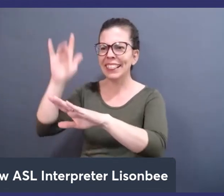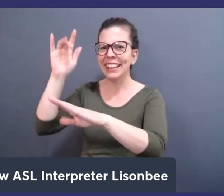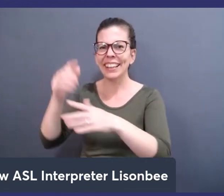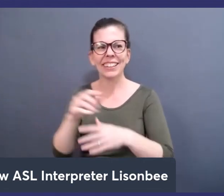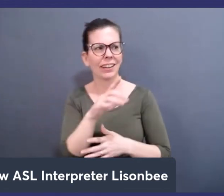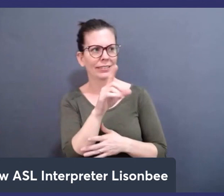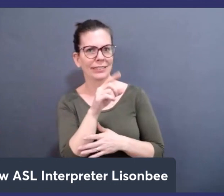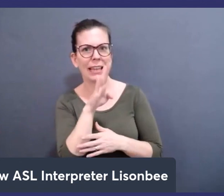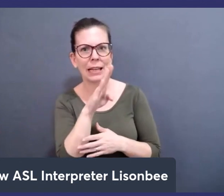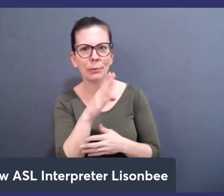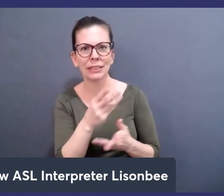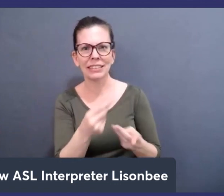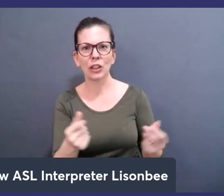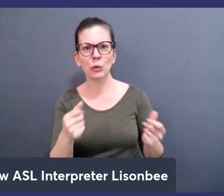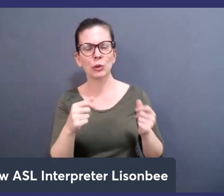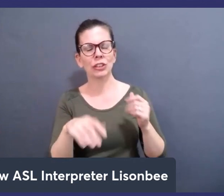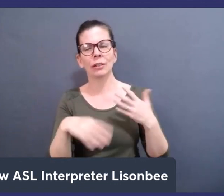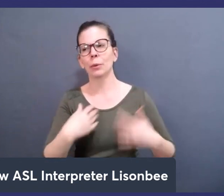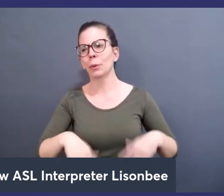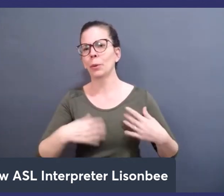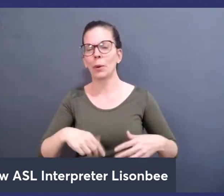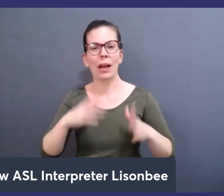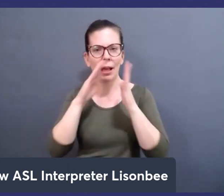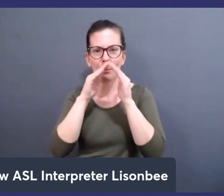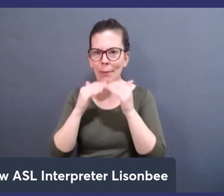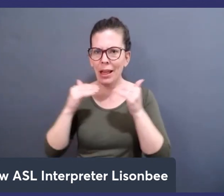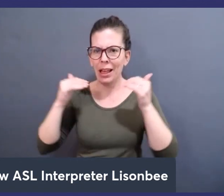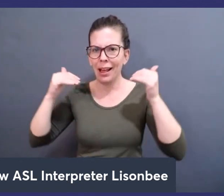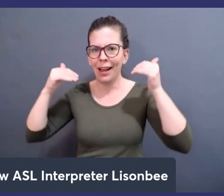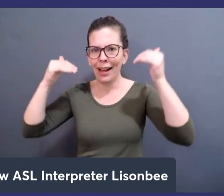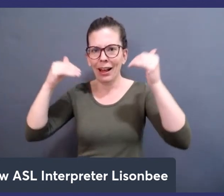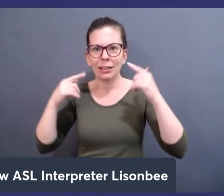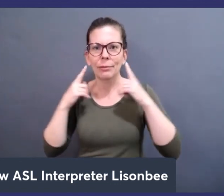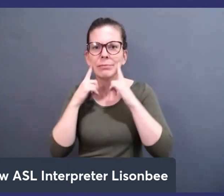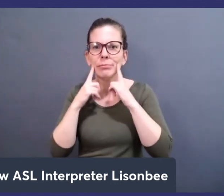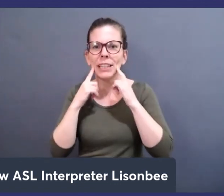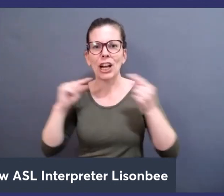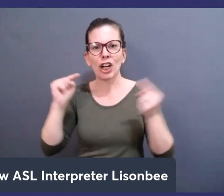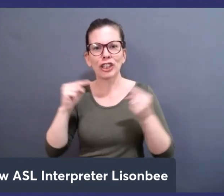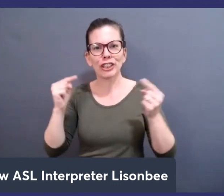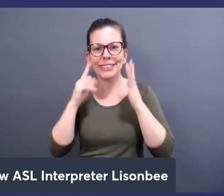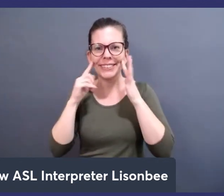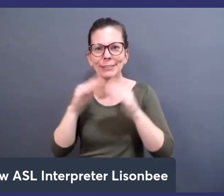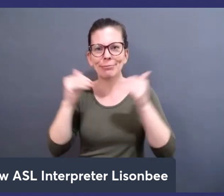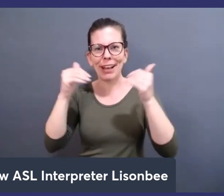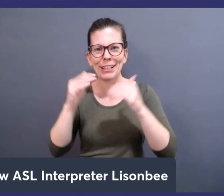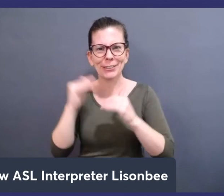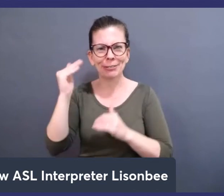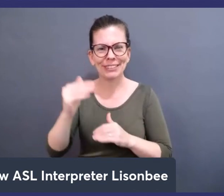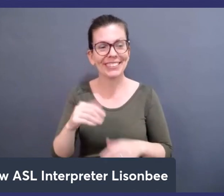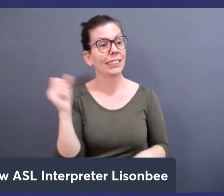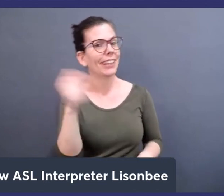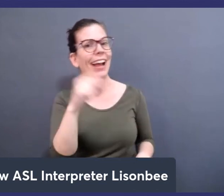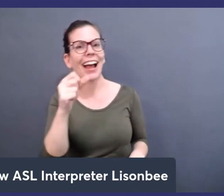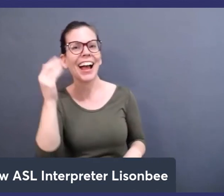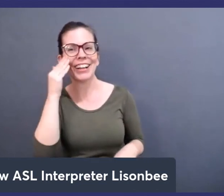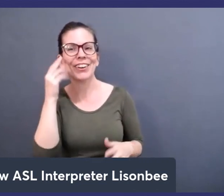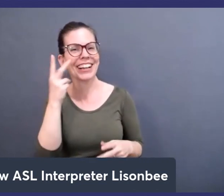Oh man, I'm just smiling ear to ear right now. My face is hurting right now. Yeah, I know, I saw your face light up